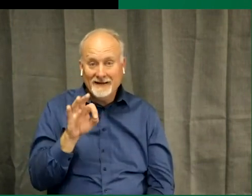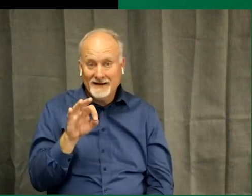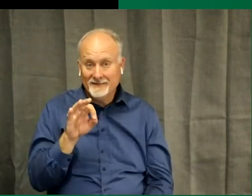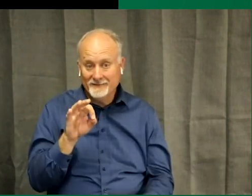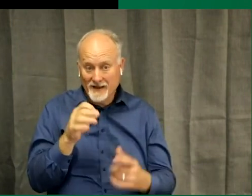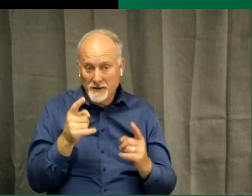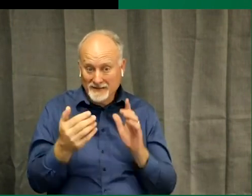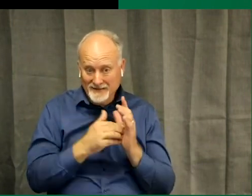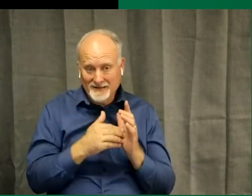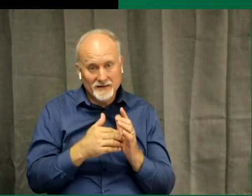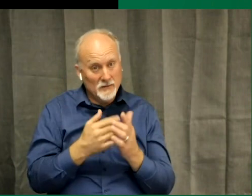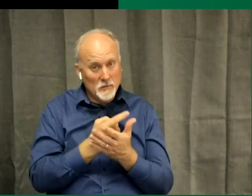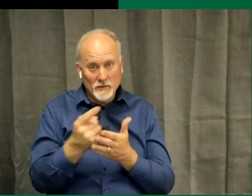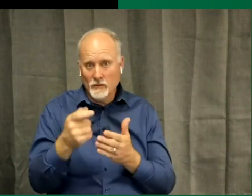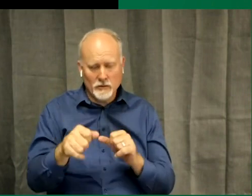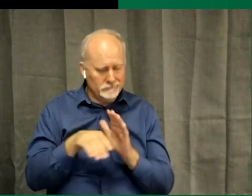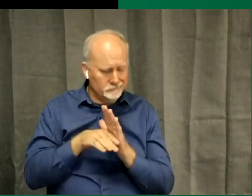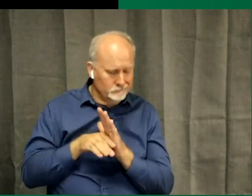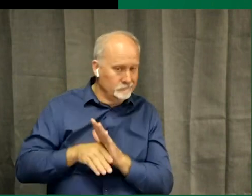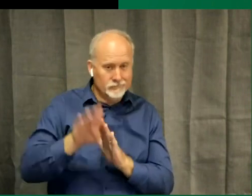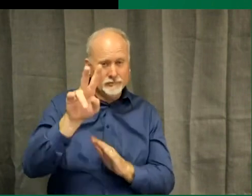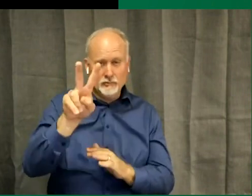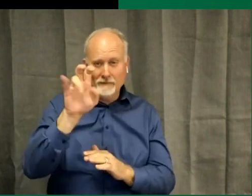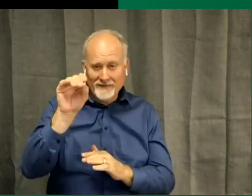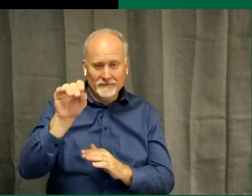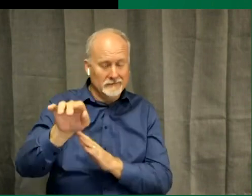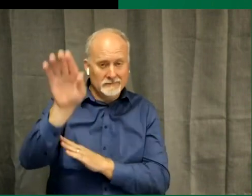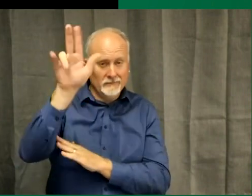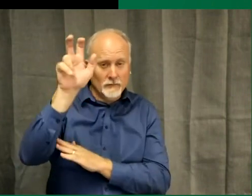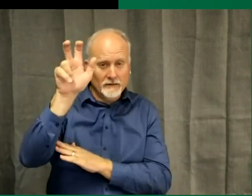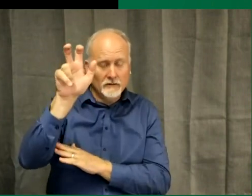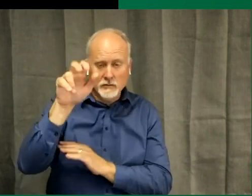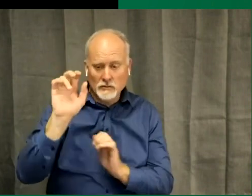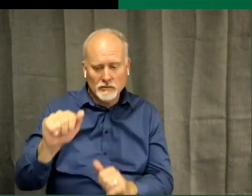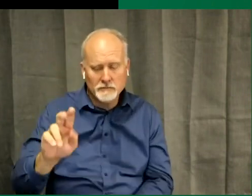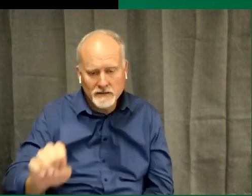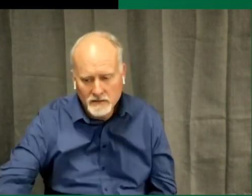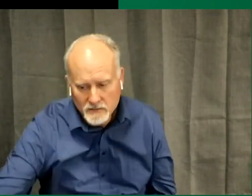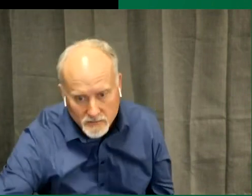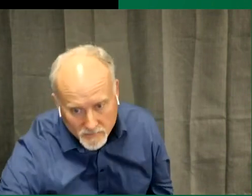within a week we could explode and be up at 250 or 300 cases that's actually based on real data